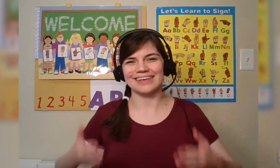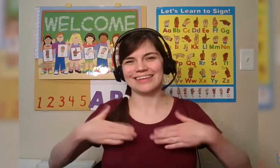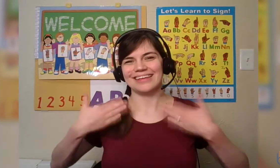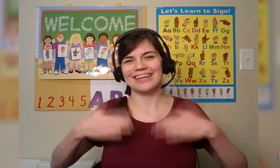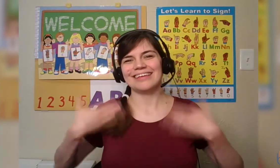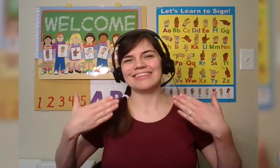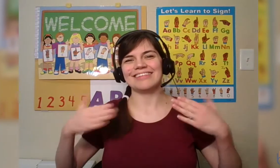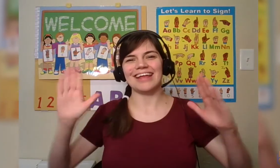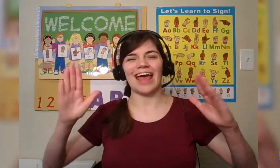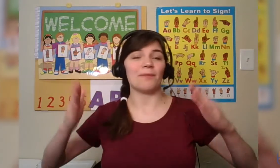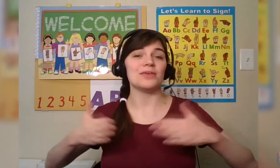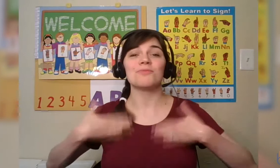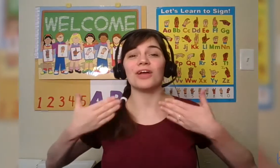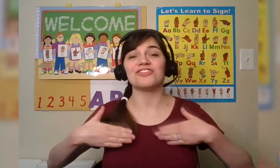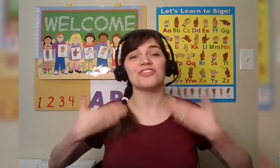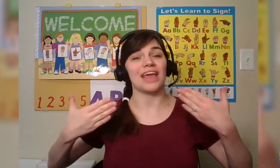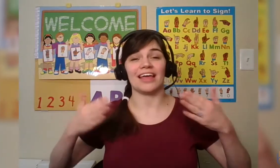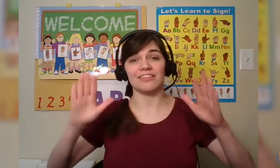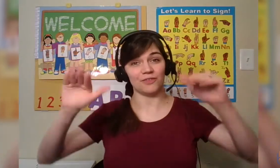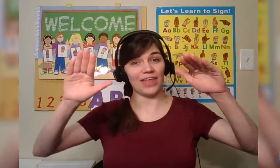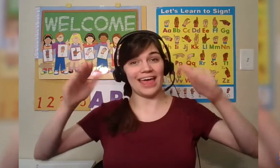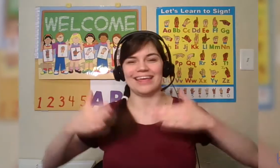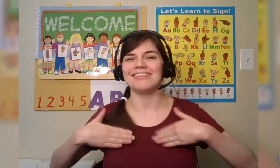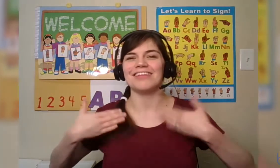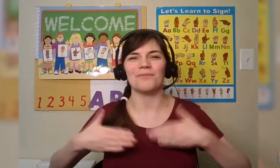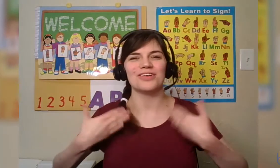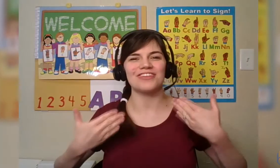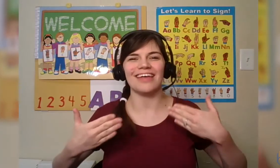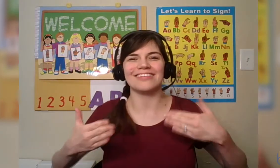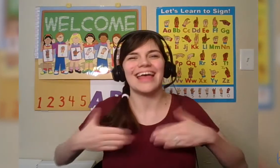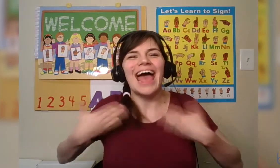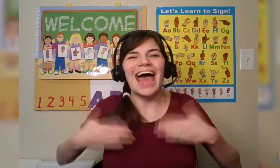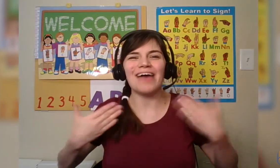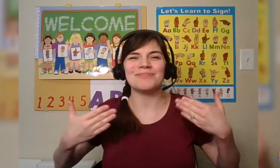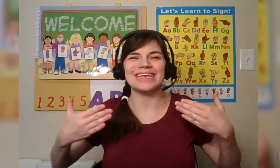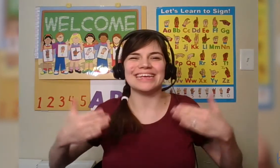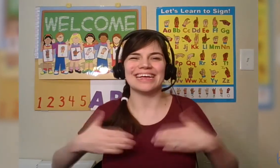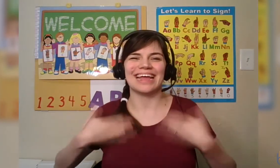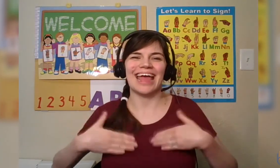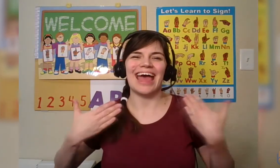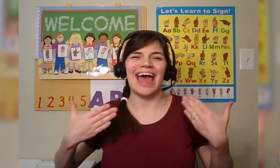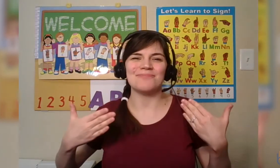To sign, "happy," brush your hands, flat hands up your chest. Happy. Happy.